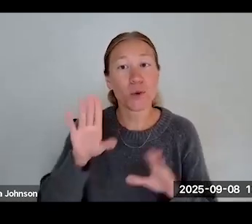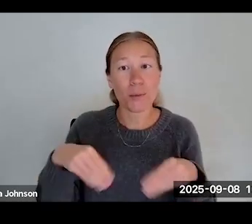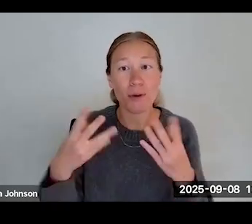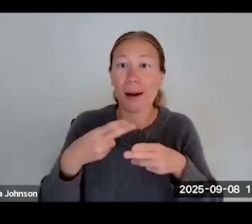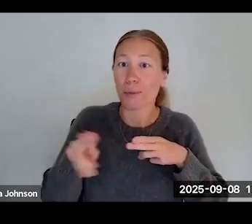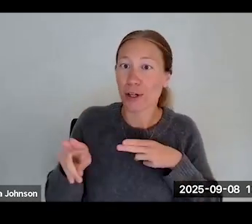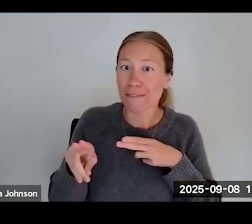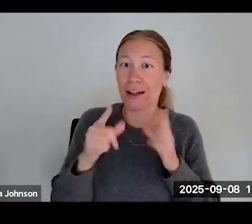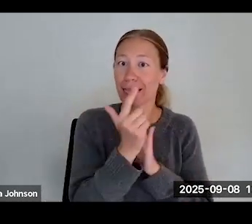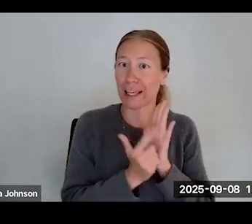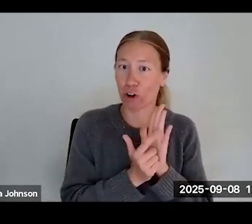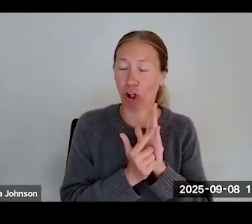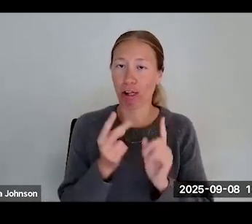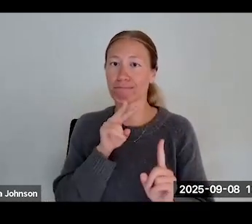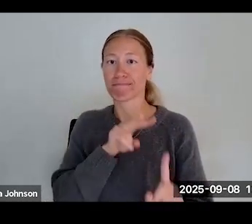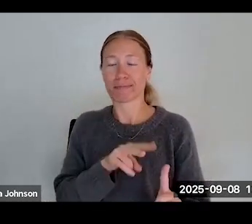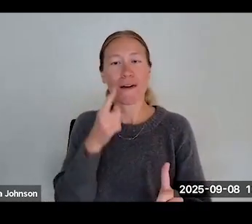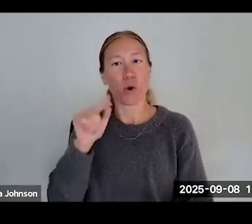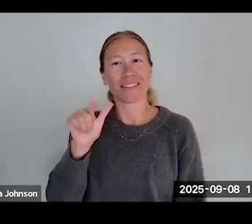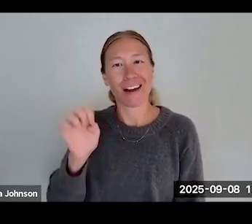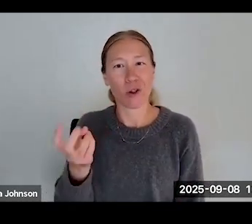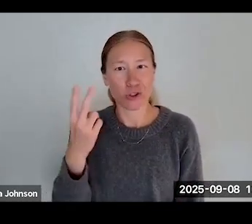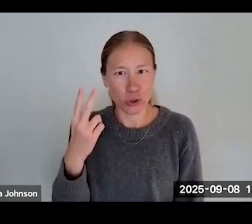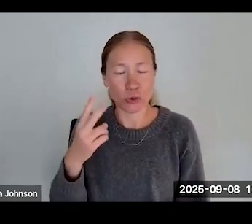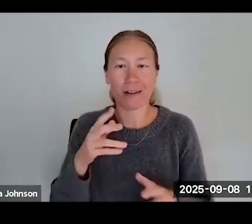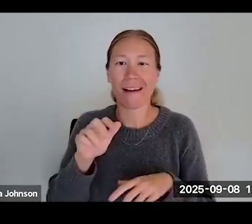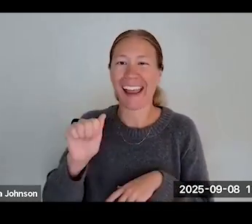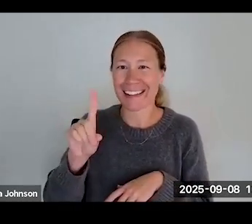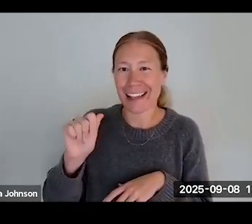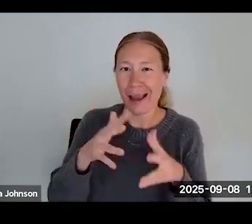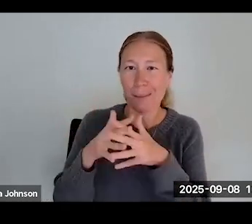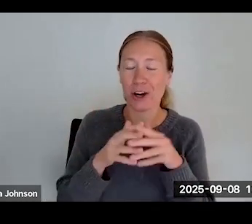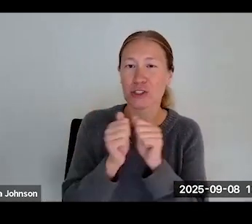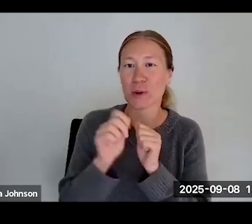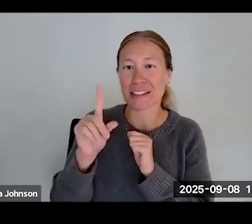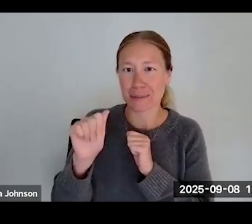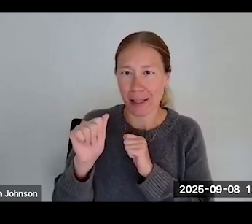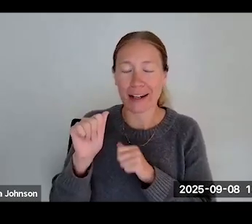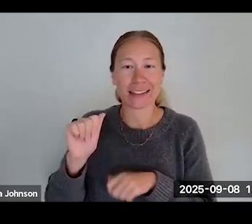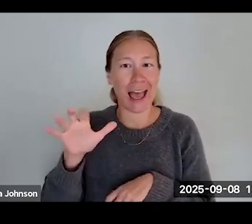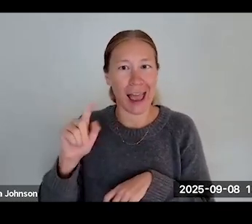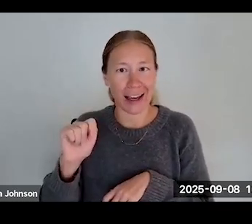of Title II of the Americans with Disabilities Act, especially highlighting the digital accessibility aspects.